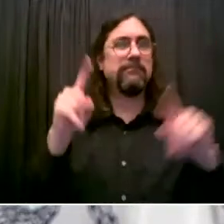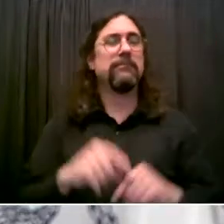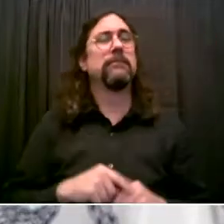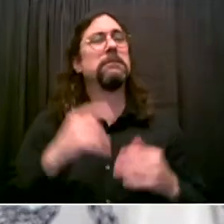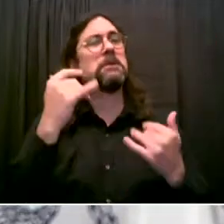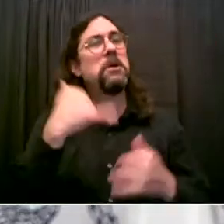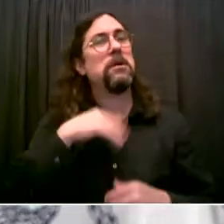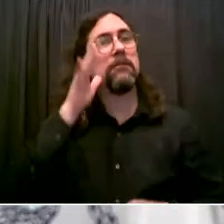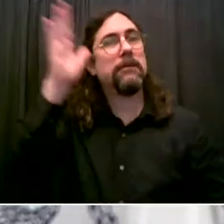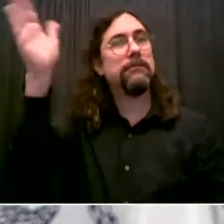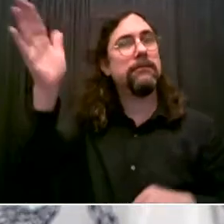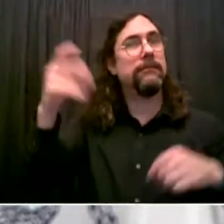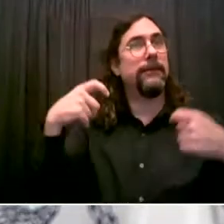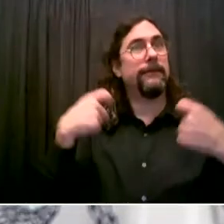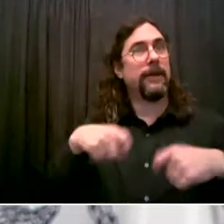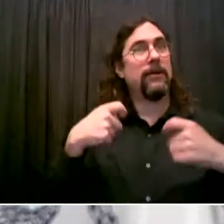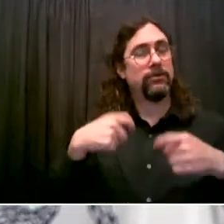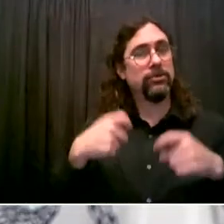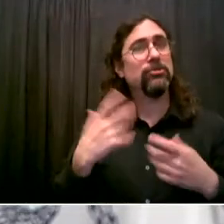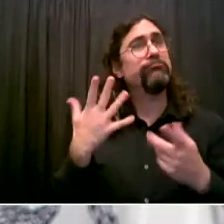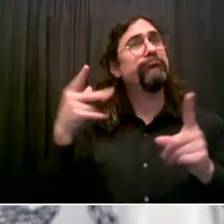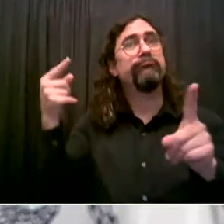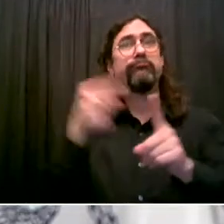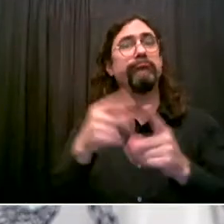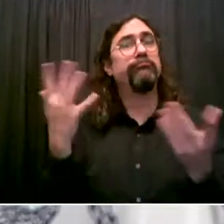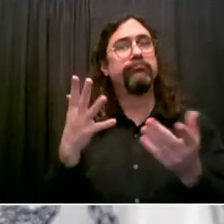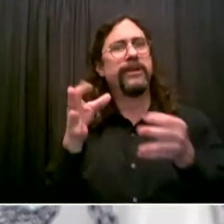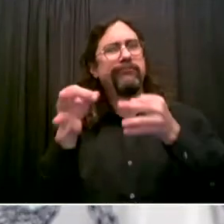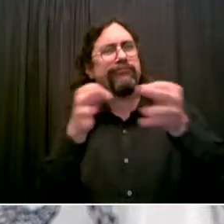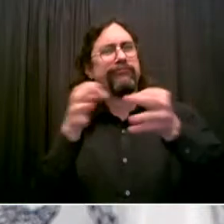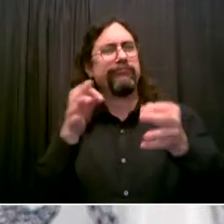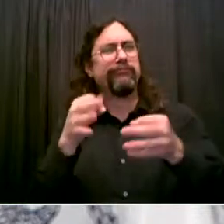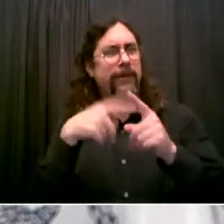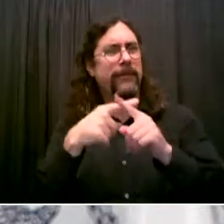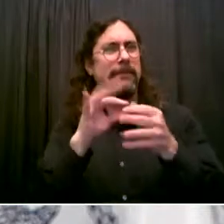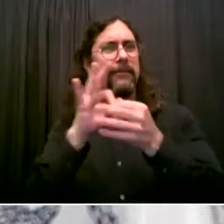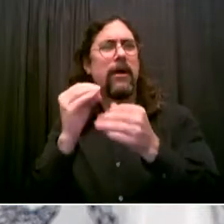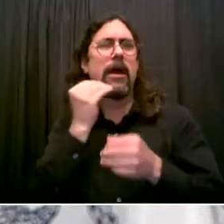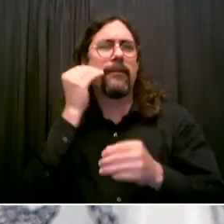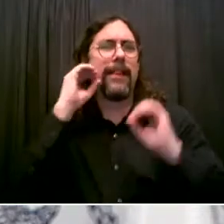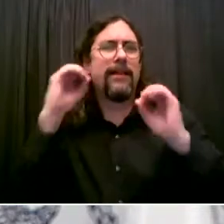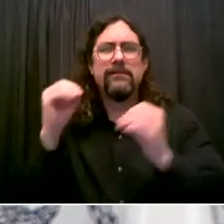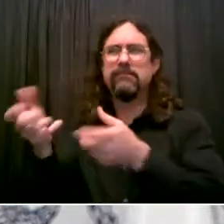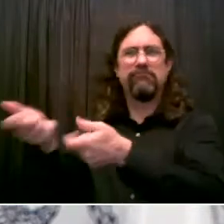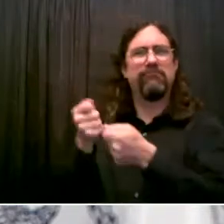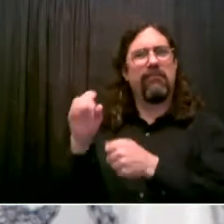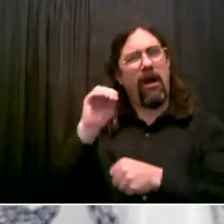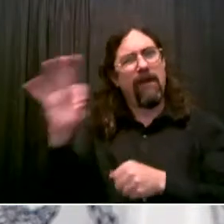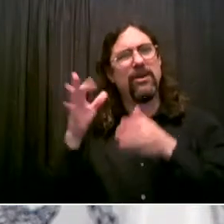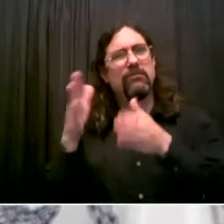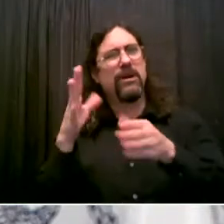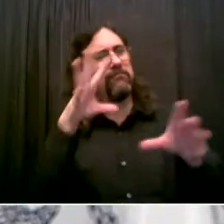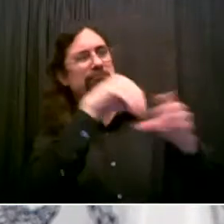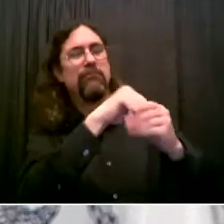HAVE GOTTEN THEIR FIRST DOSE. THAT MEANS THE VAST, VAST MAJORITY GET THER ISECOND DOSE AND WILL BE FULLY VACCINATED. THAT MEANA S SAFER CITY FOR EVERYBODY.